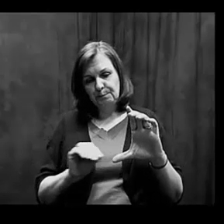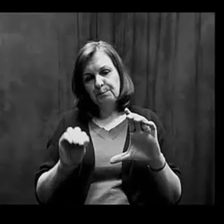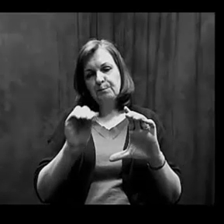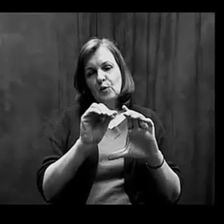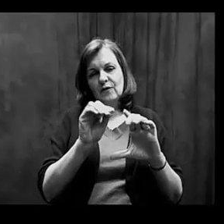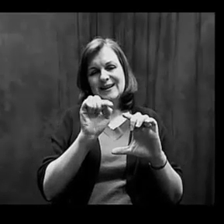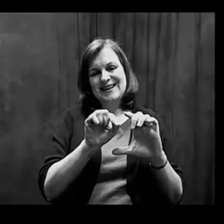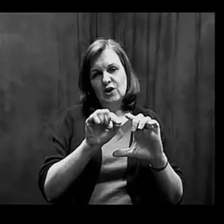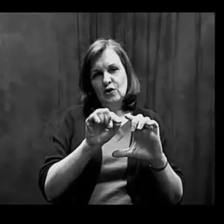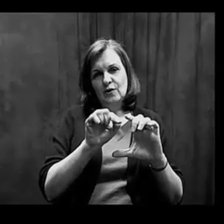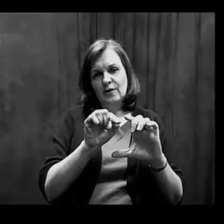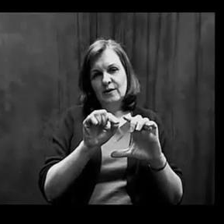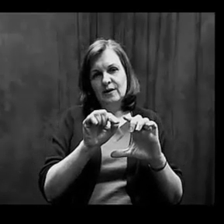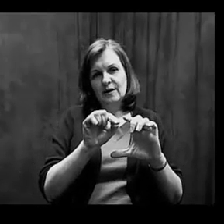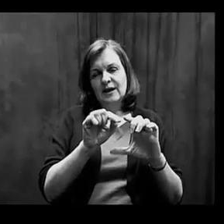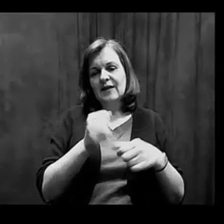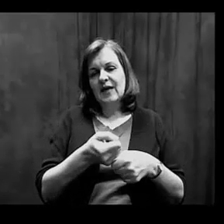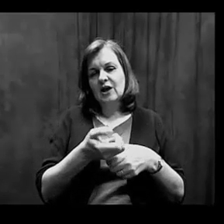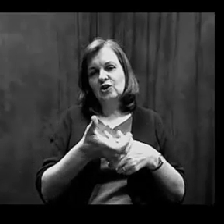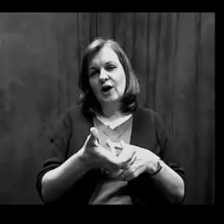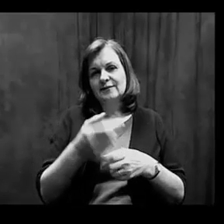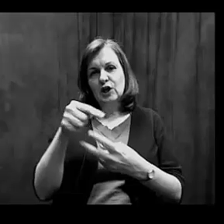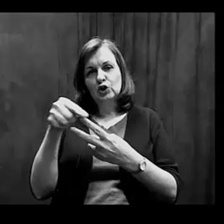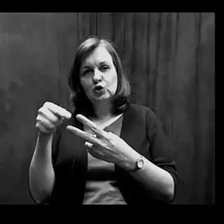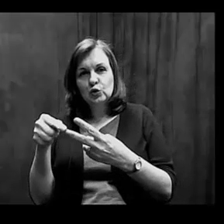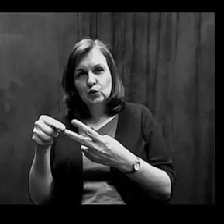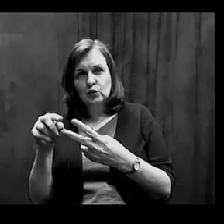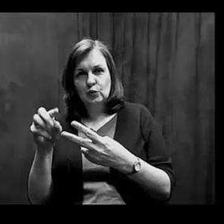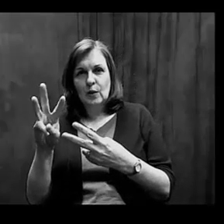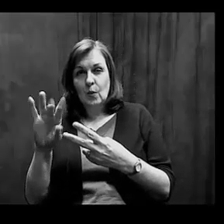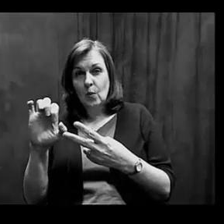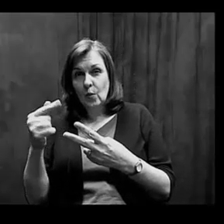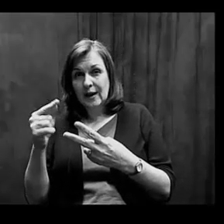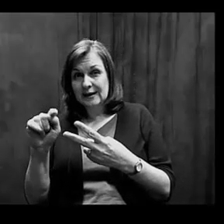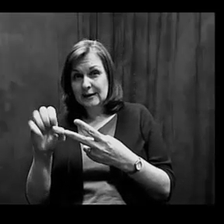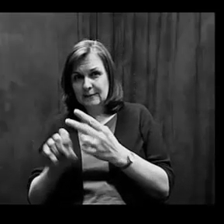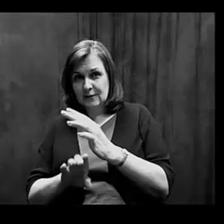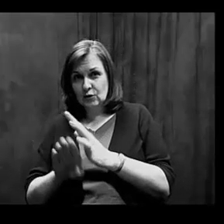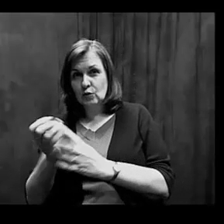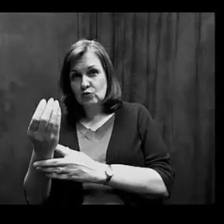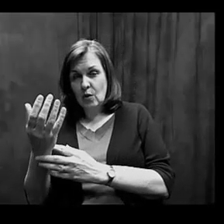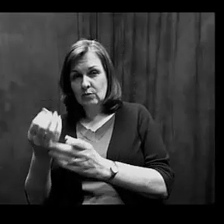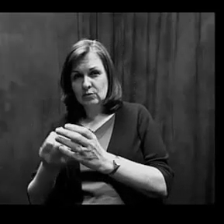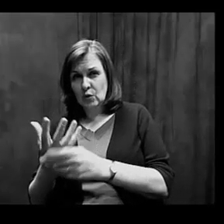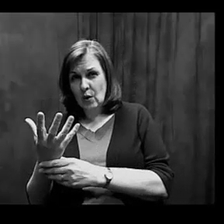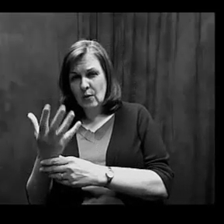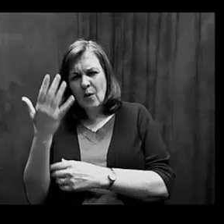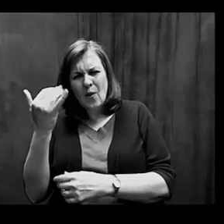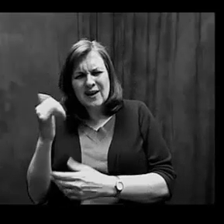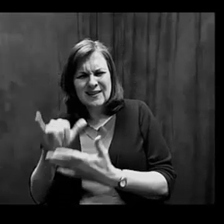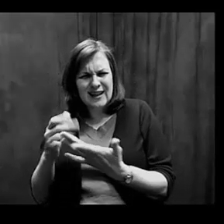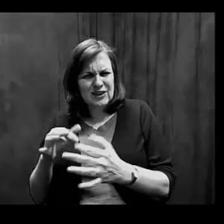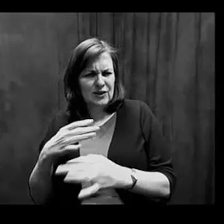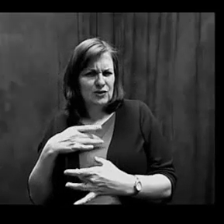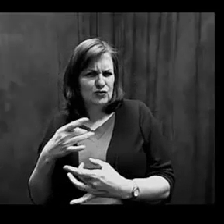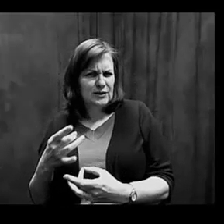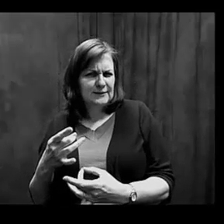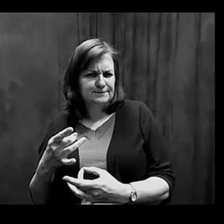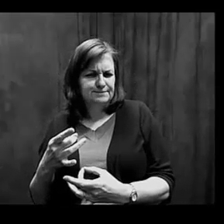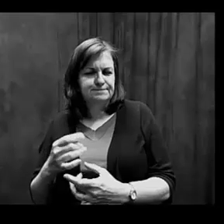to here we can actually get two wing tips to develop Why is this interesting?